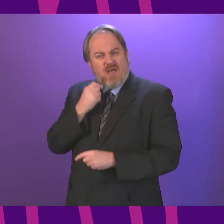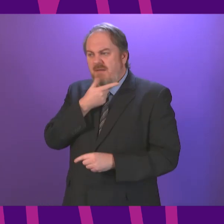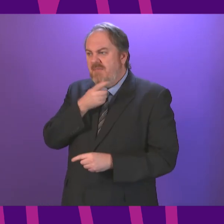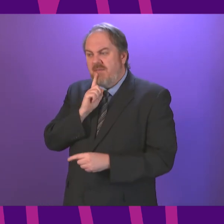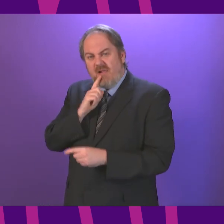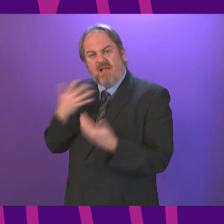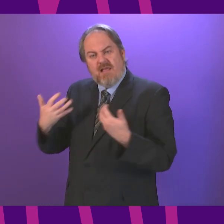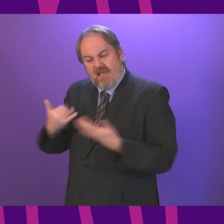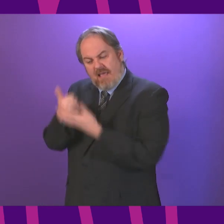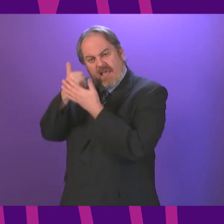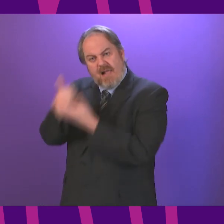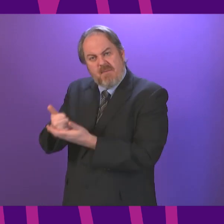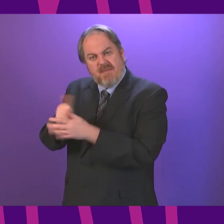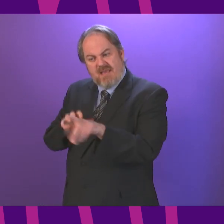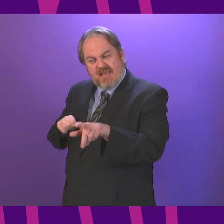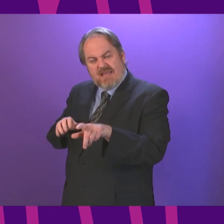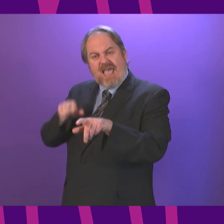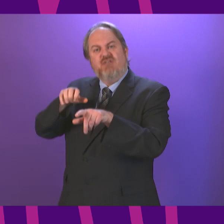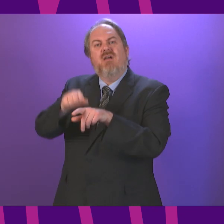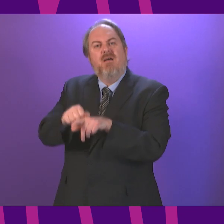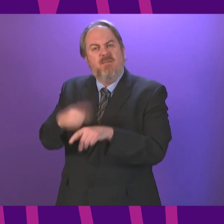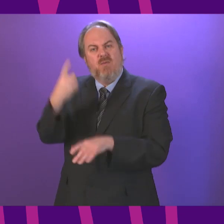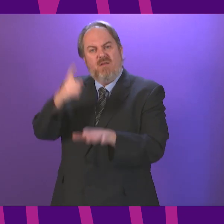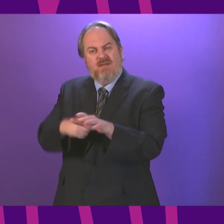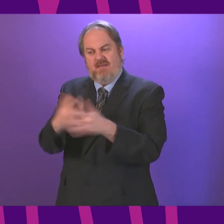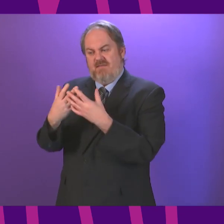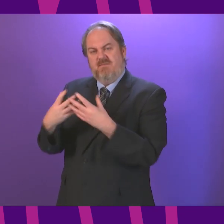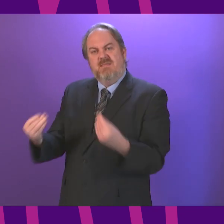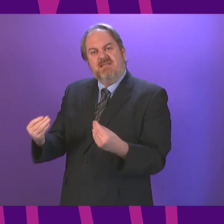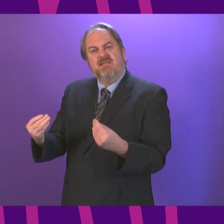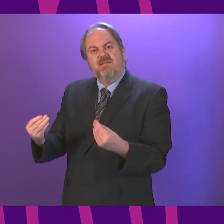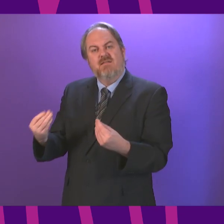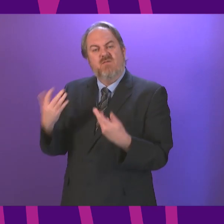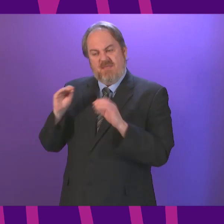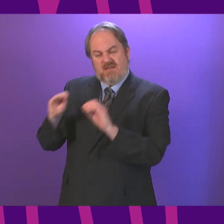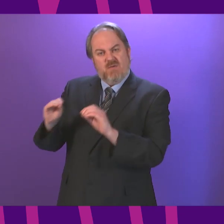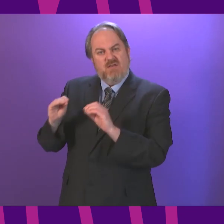education. The Scottish Government has announced significant additional investment, supporting